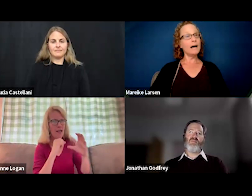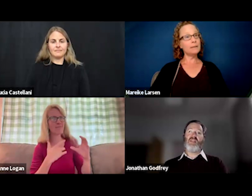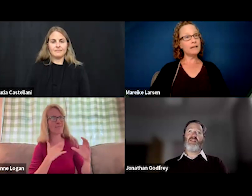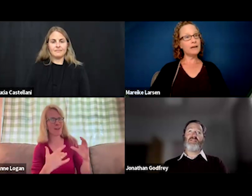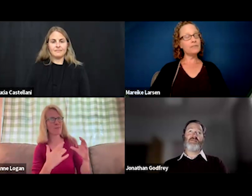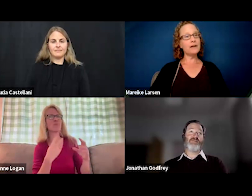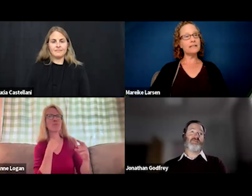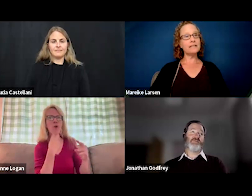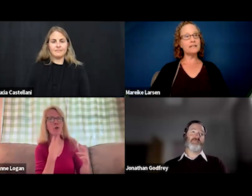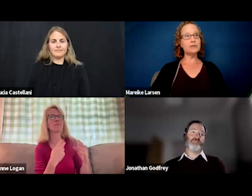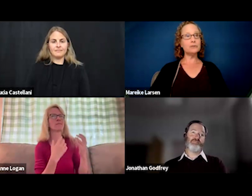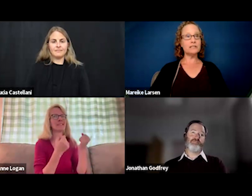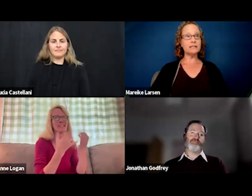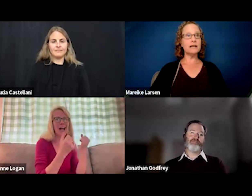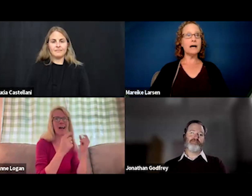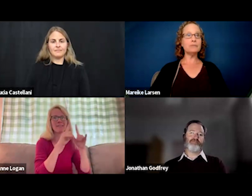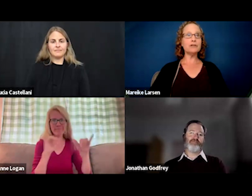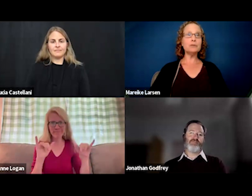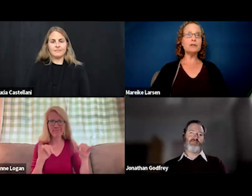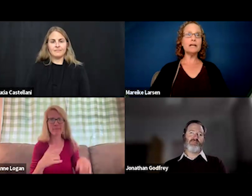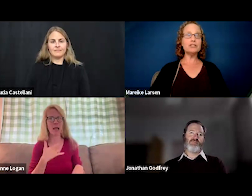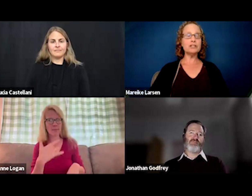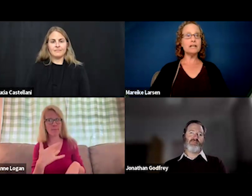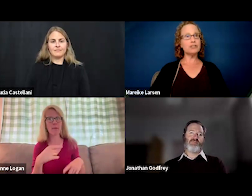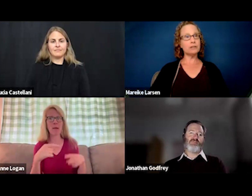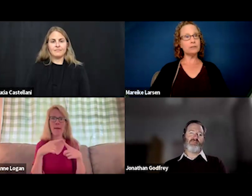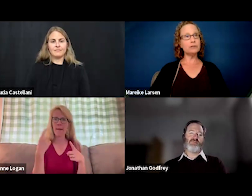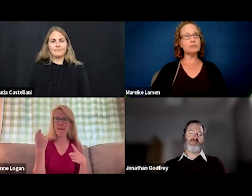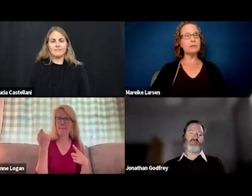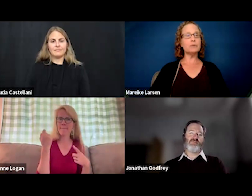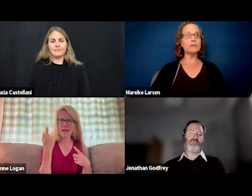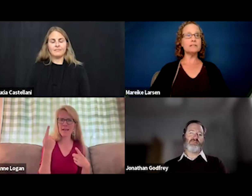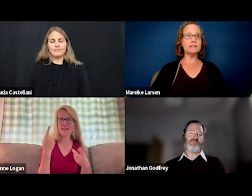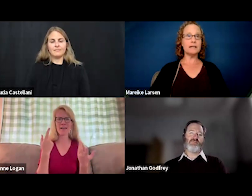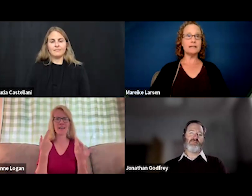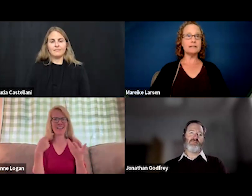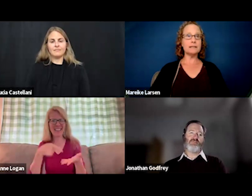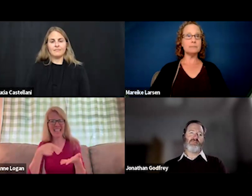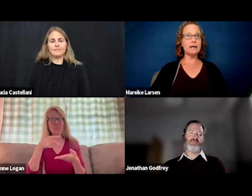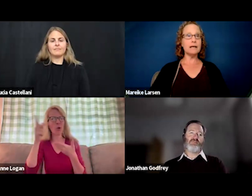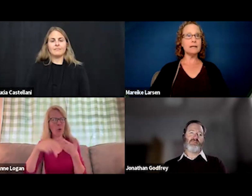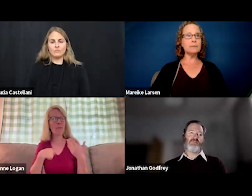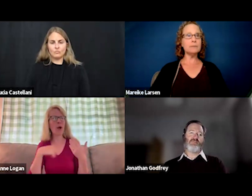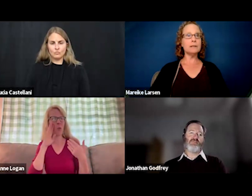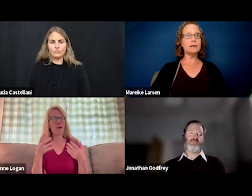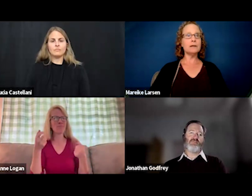I am deaf. I tend to use [? Syncom ?] for communication. I generally use my voice and sign at the same time.